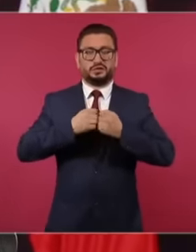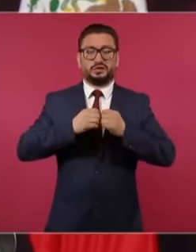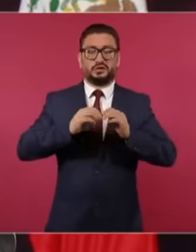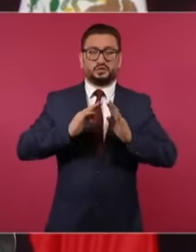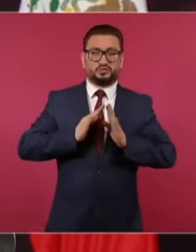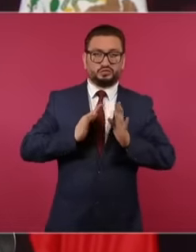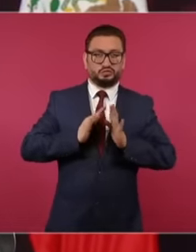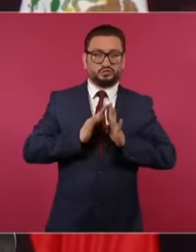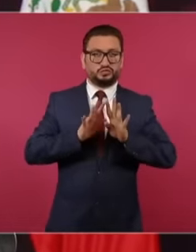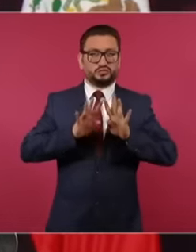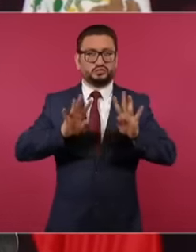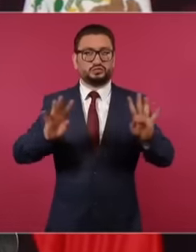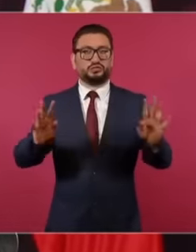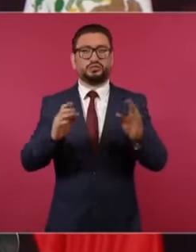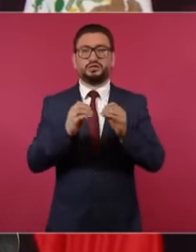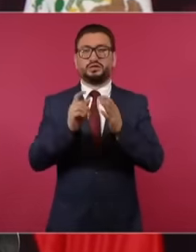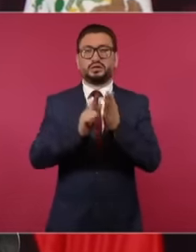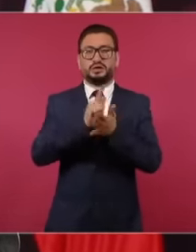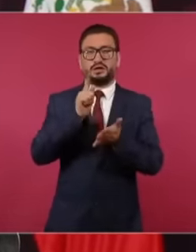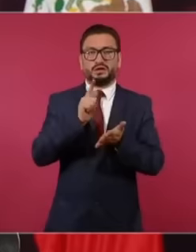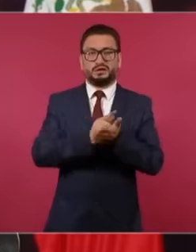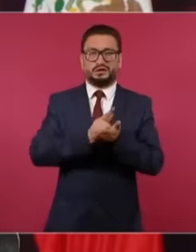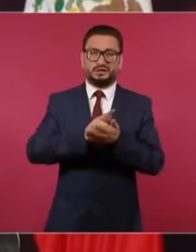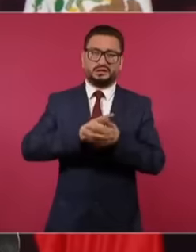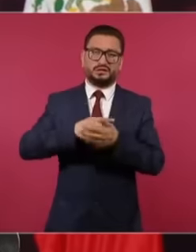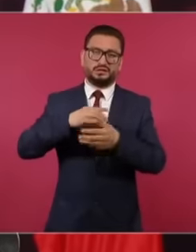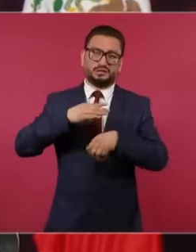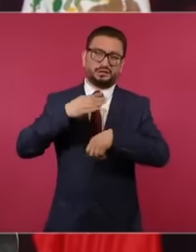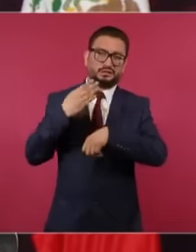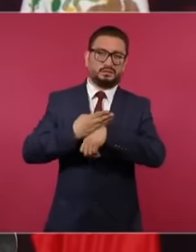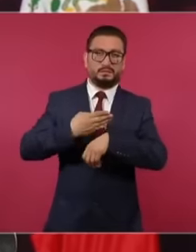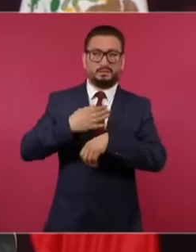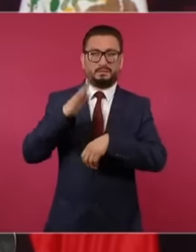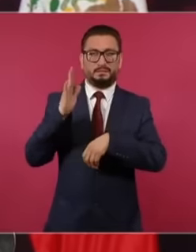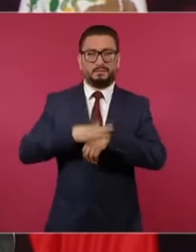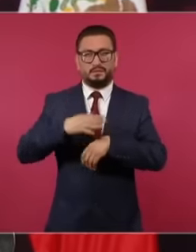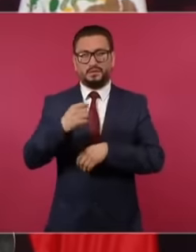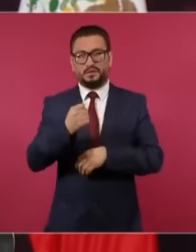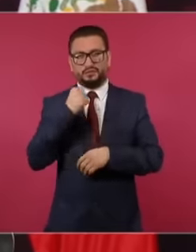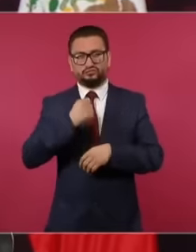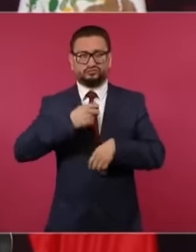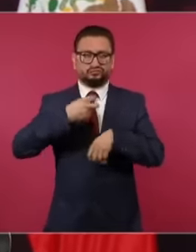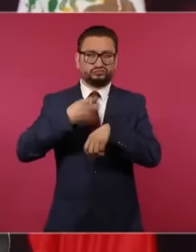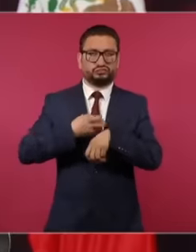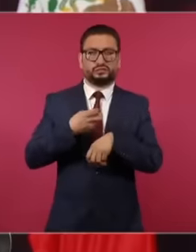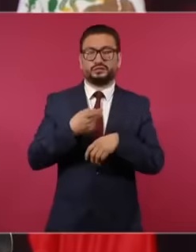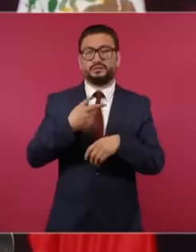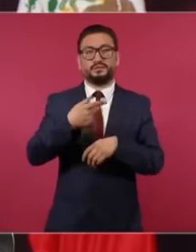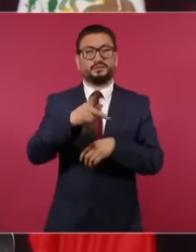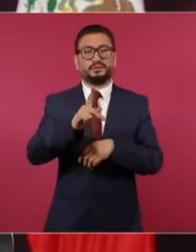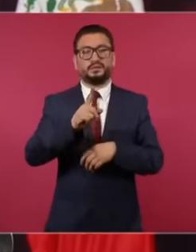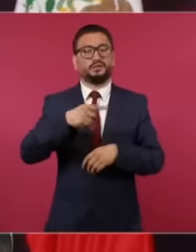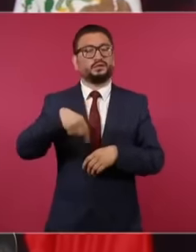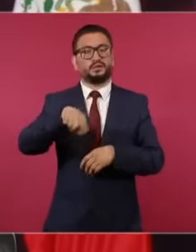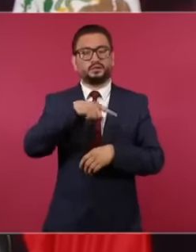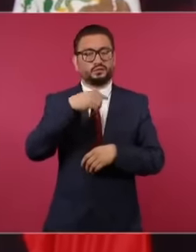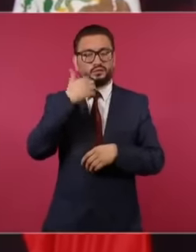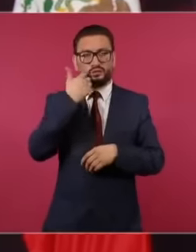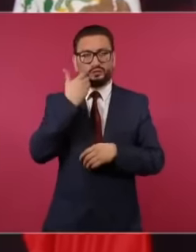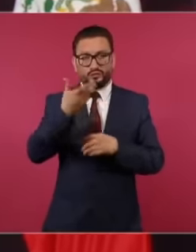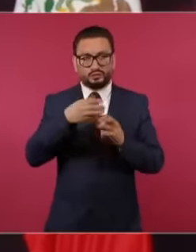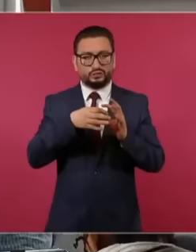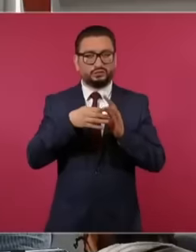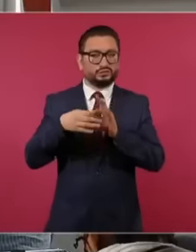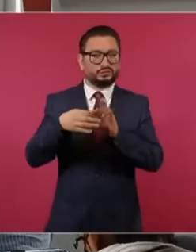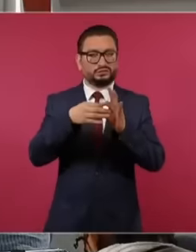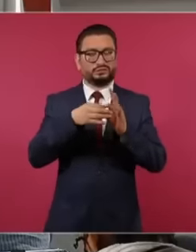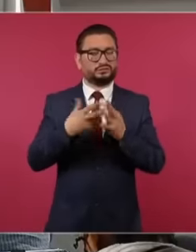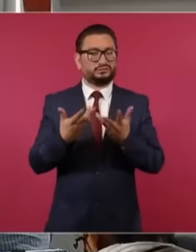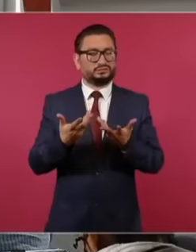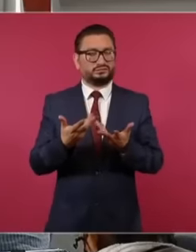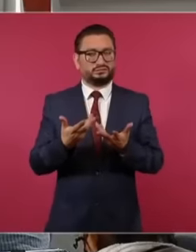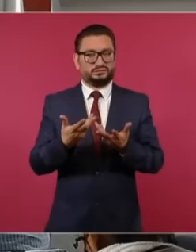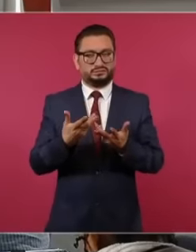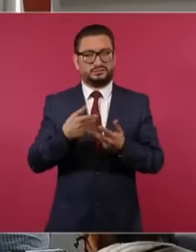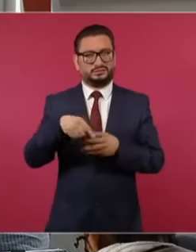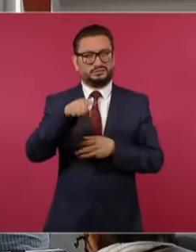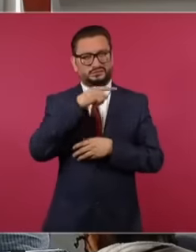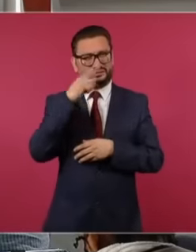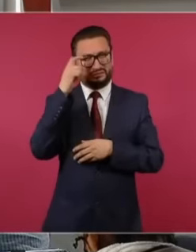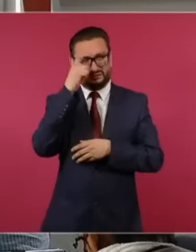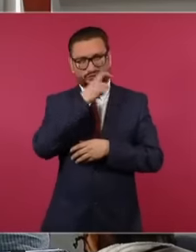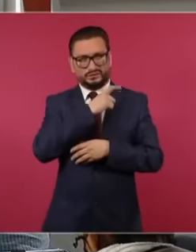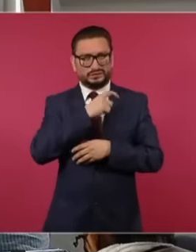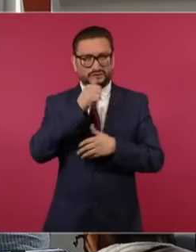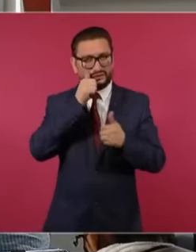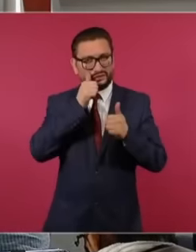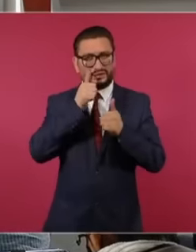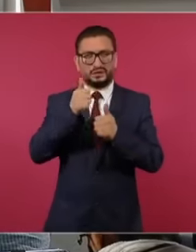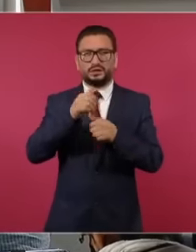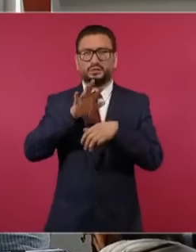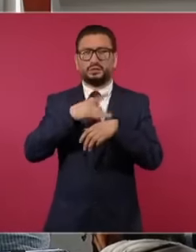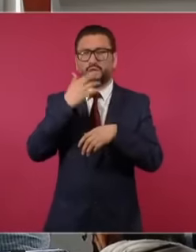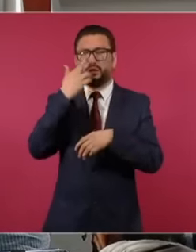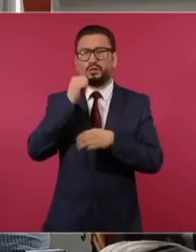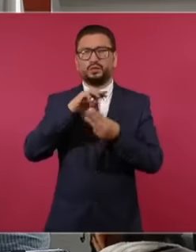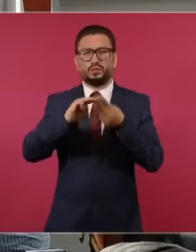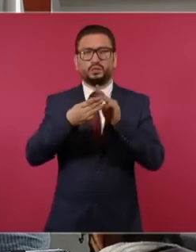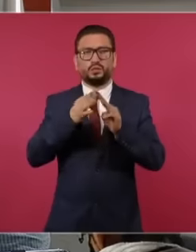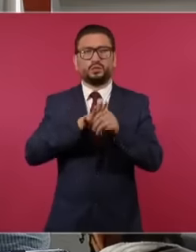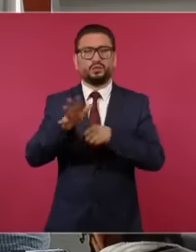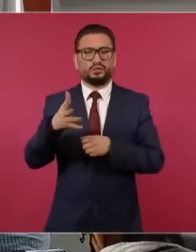laws. more severe but they don't want to, it is difficult for them to address the causes, we are proposing